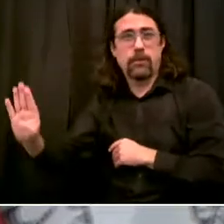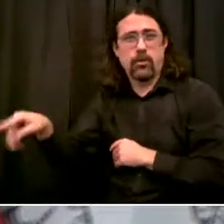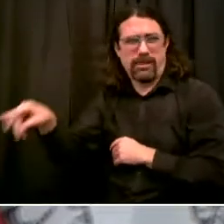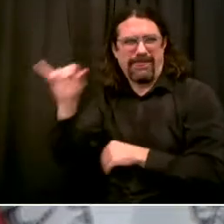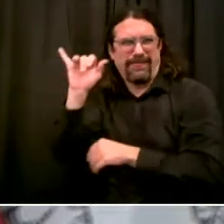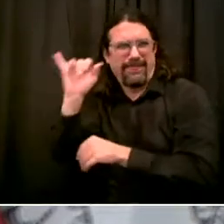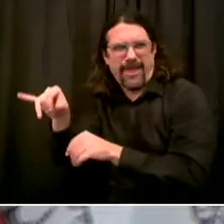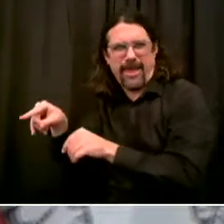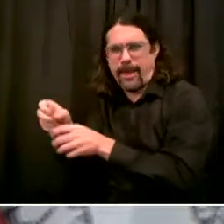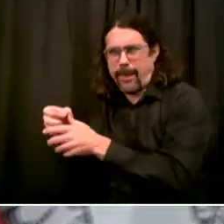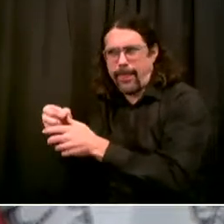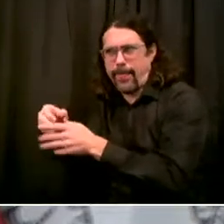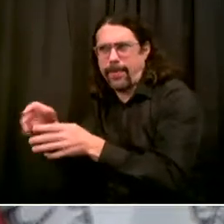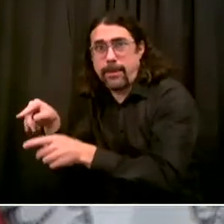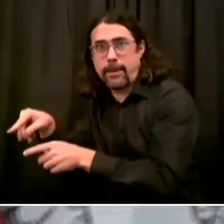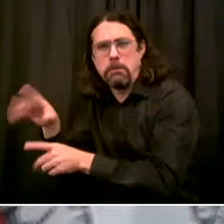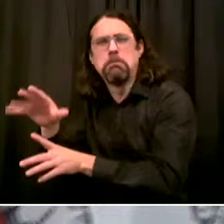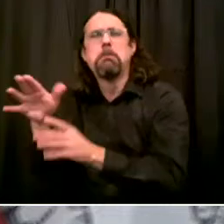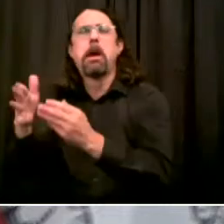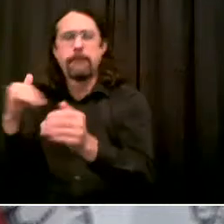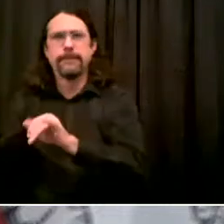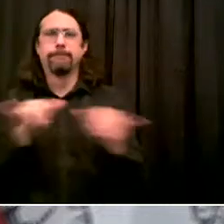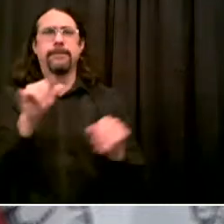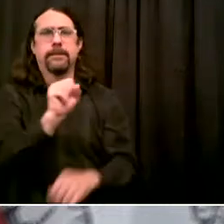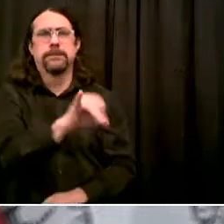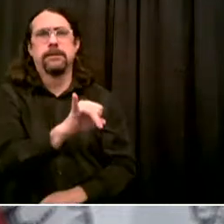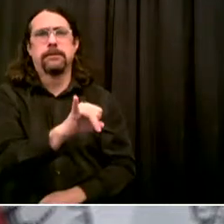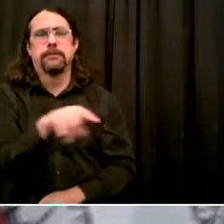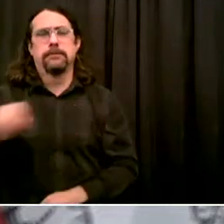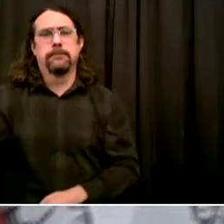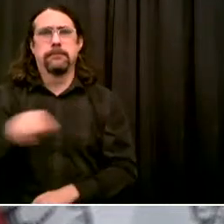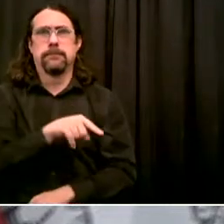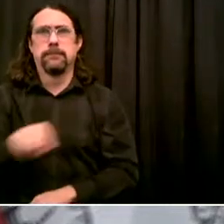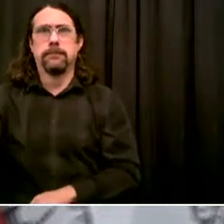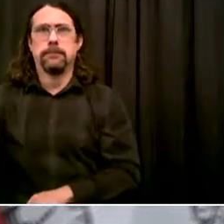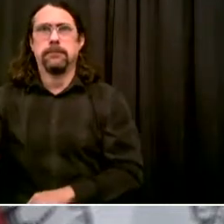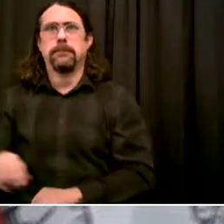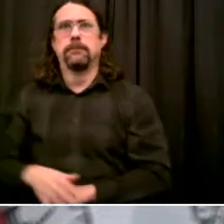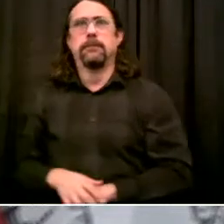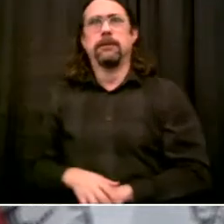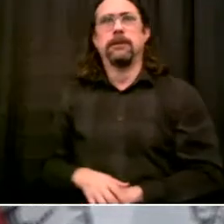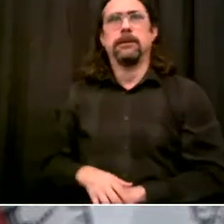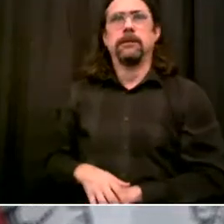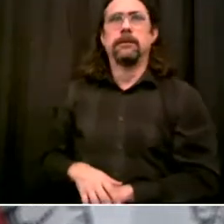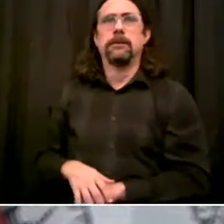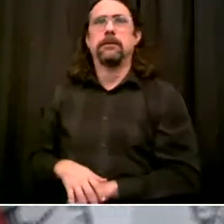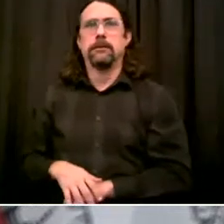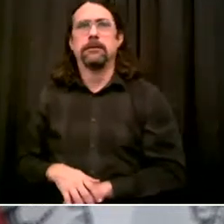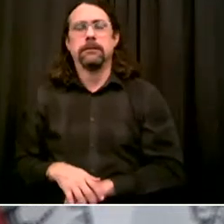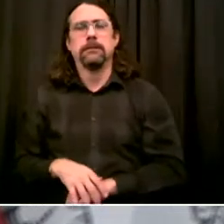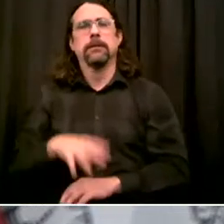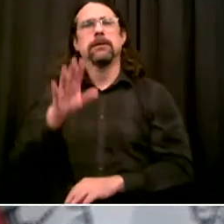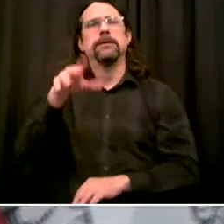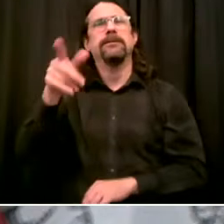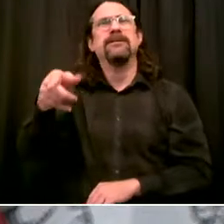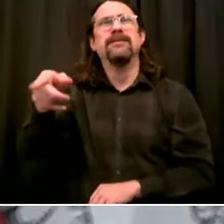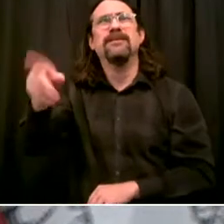QUICKLY. NOT SOMETHING AT THIS MOMENT THAT WOULD TRIGGER